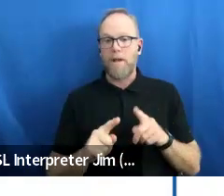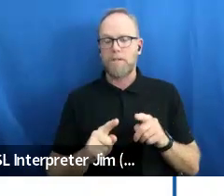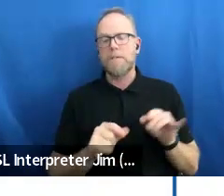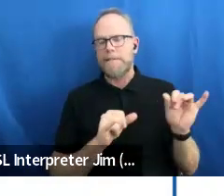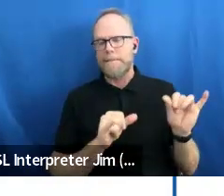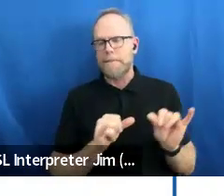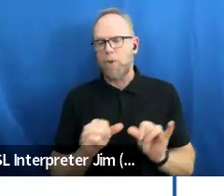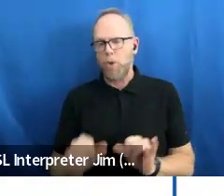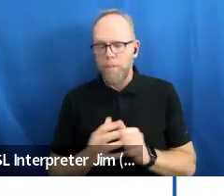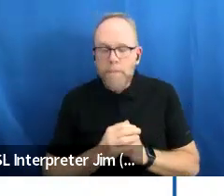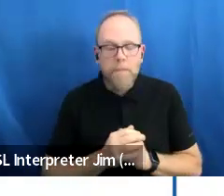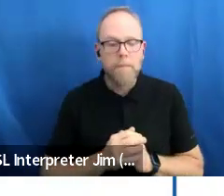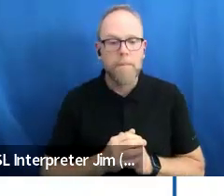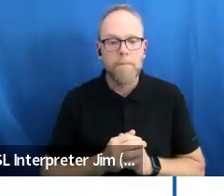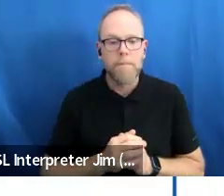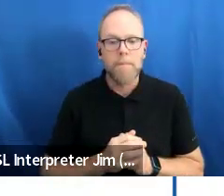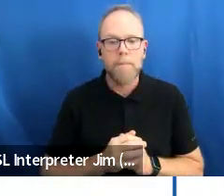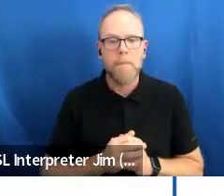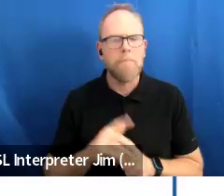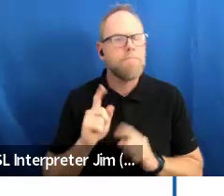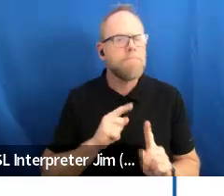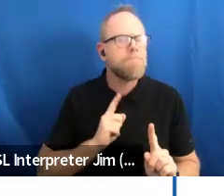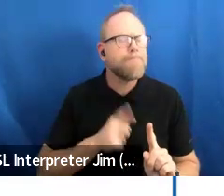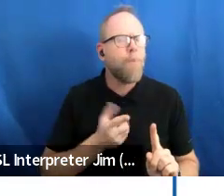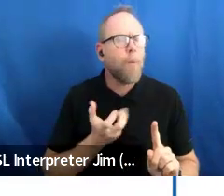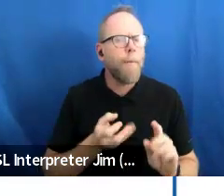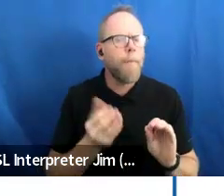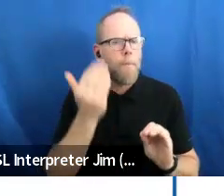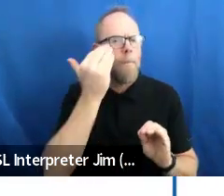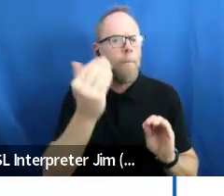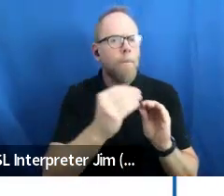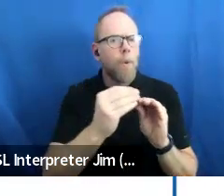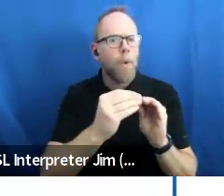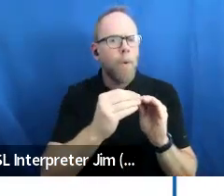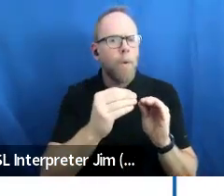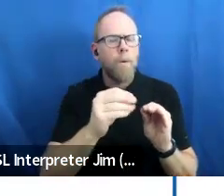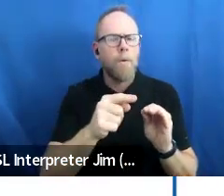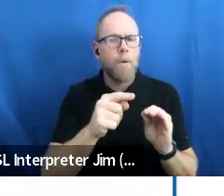They are just asking more about are the slides going to be made available?